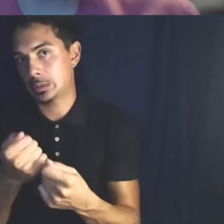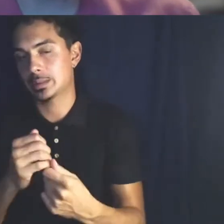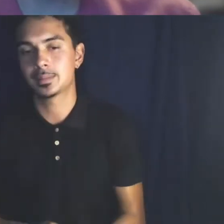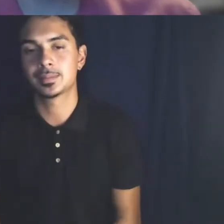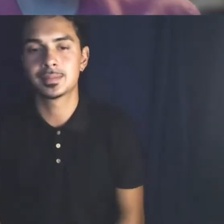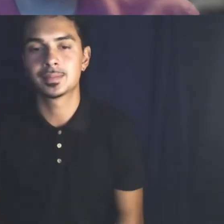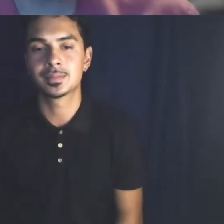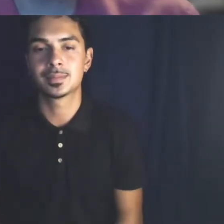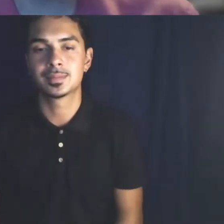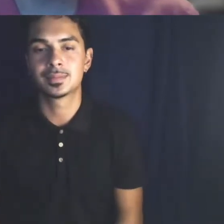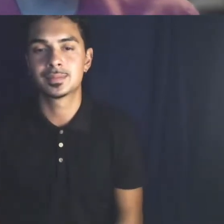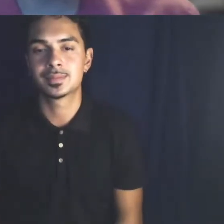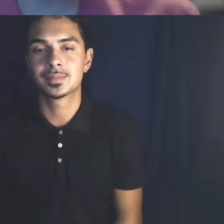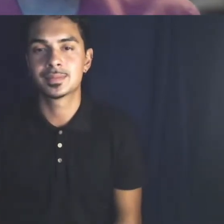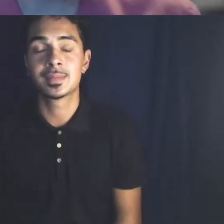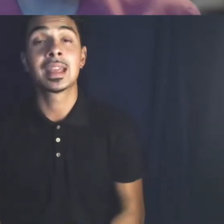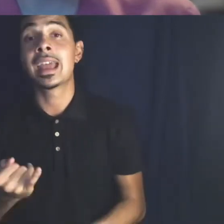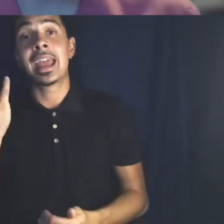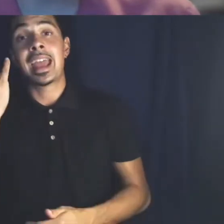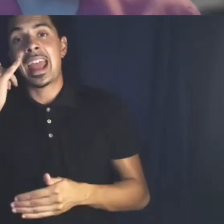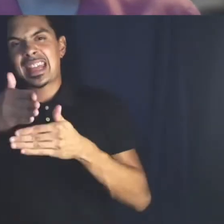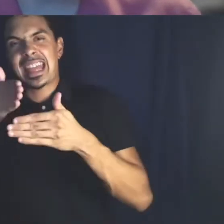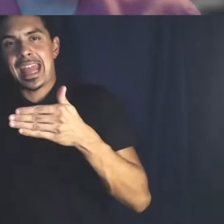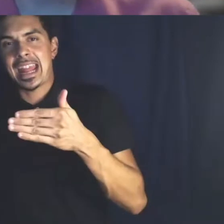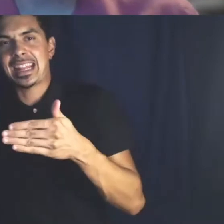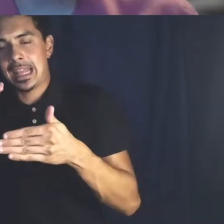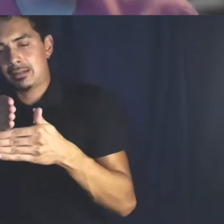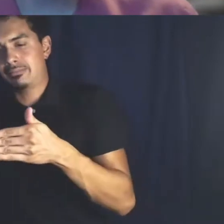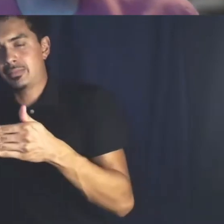if it's something that seems relevant to address right then.